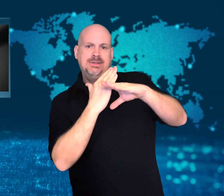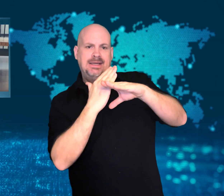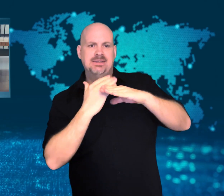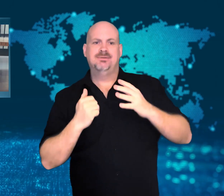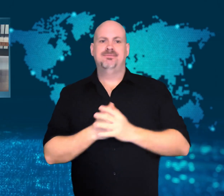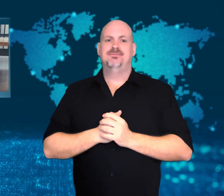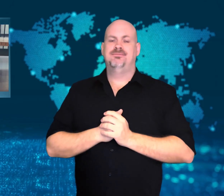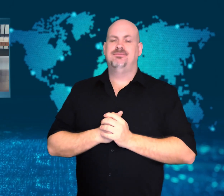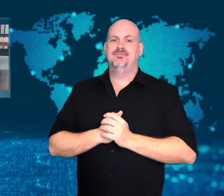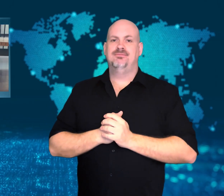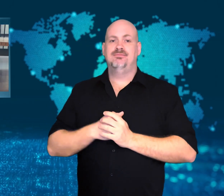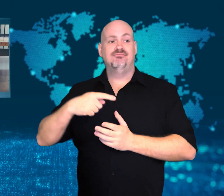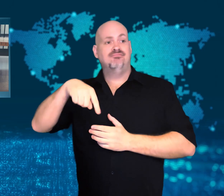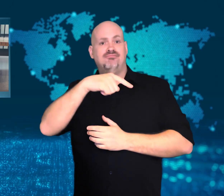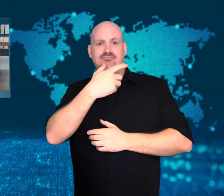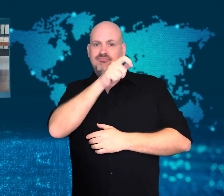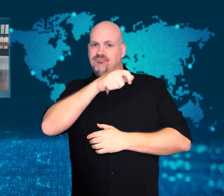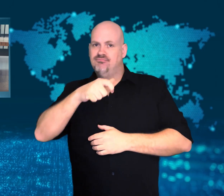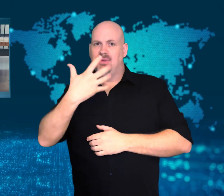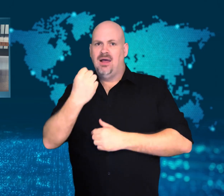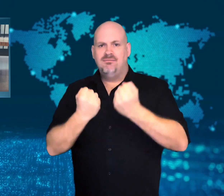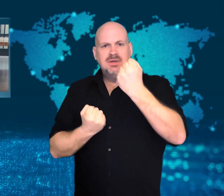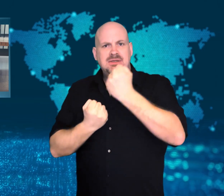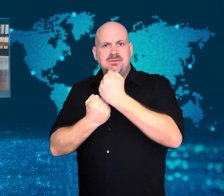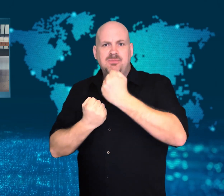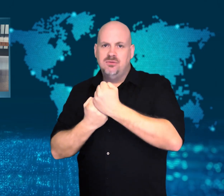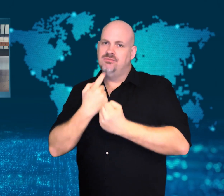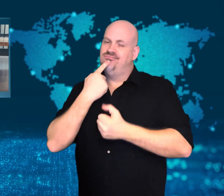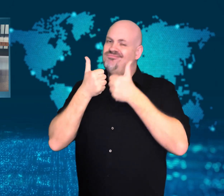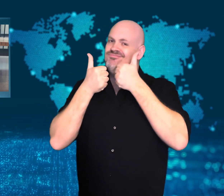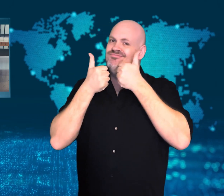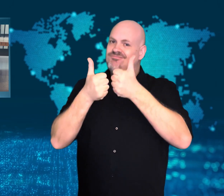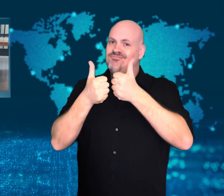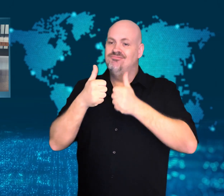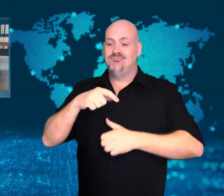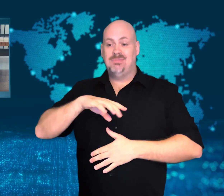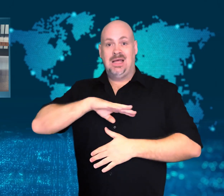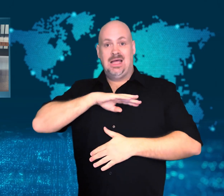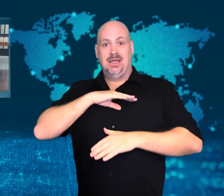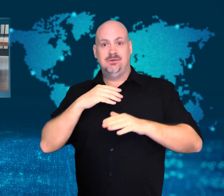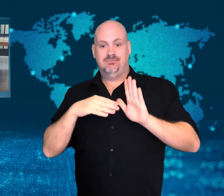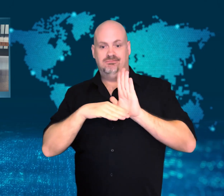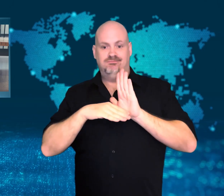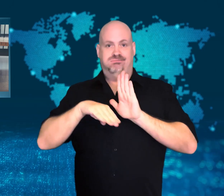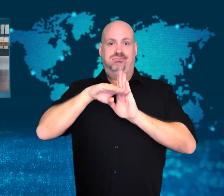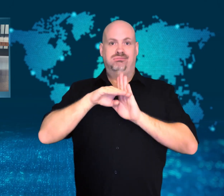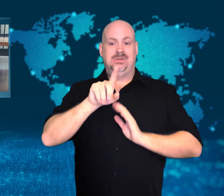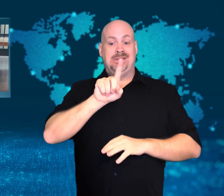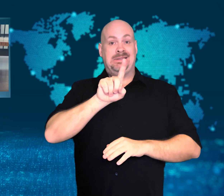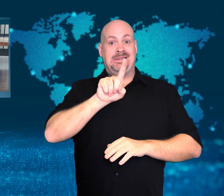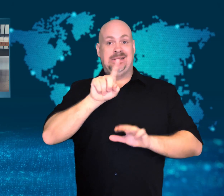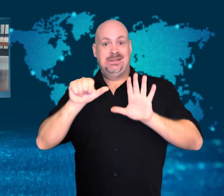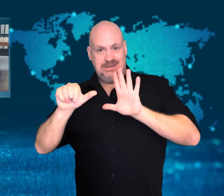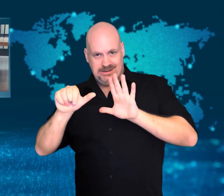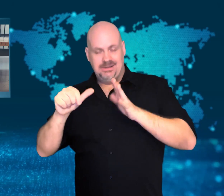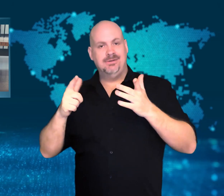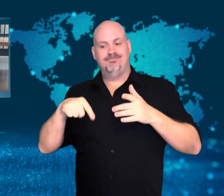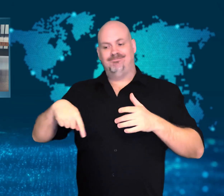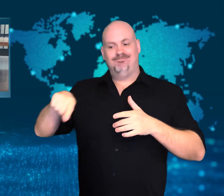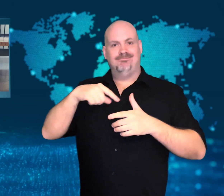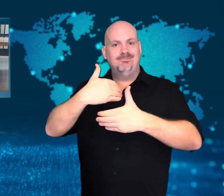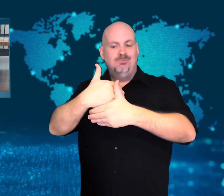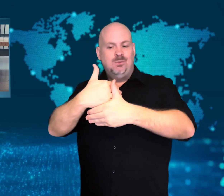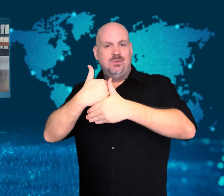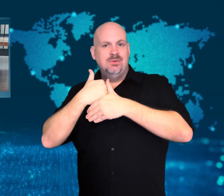The law is aimed at protecting both female and male minors from